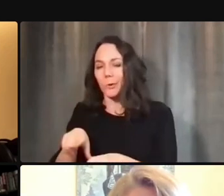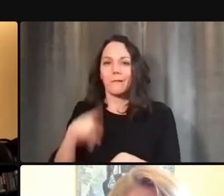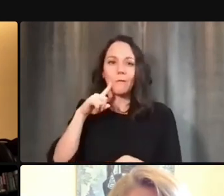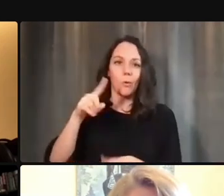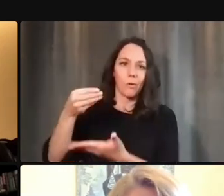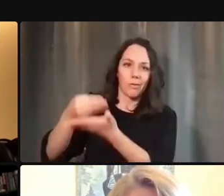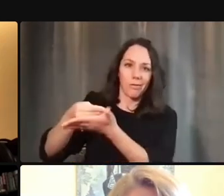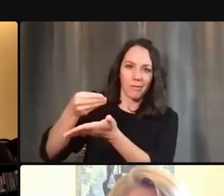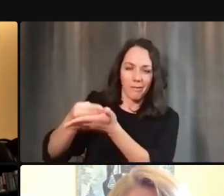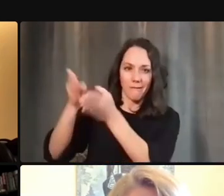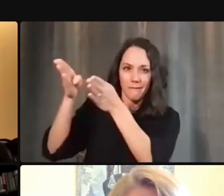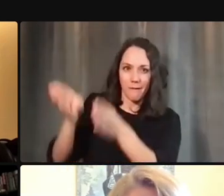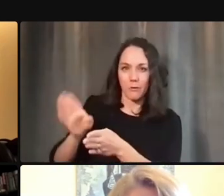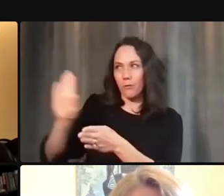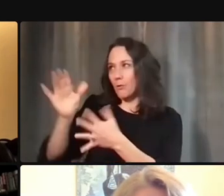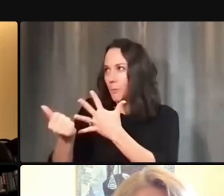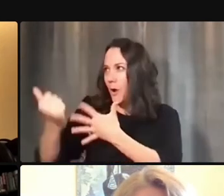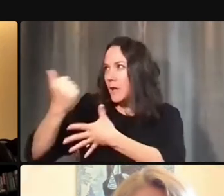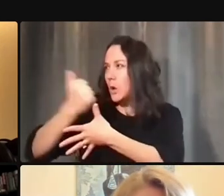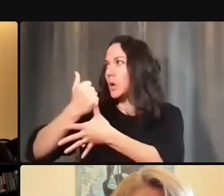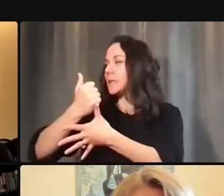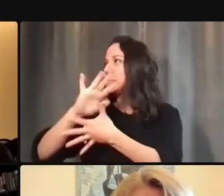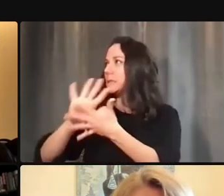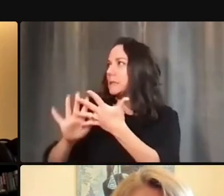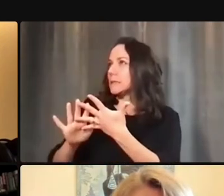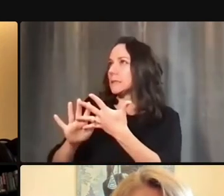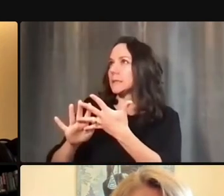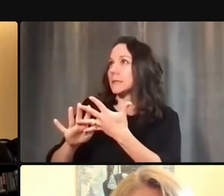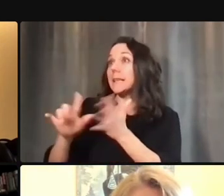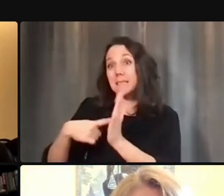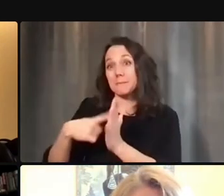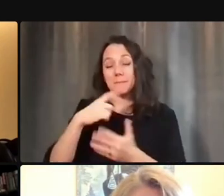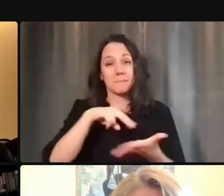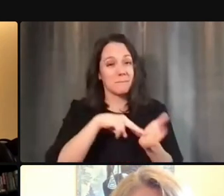And sometimes that also means please recreate the research at your own